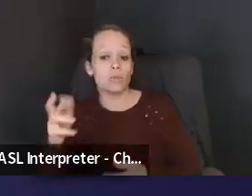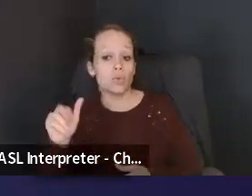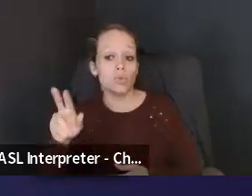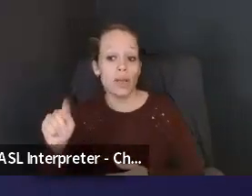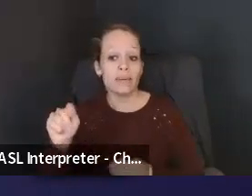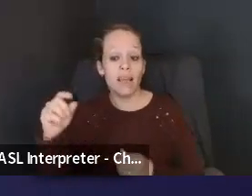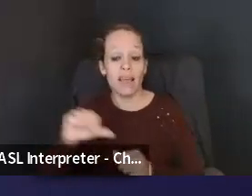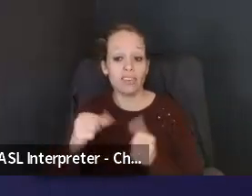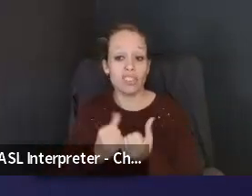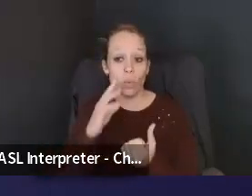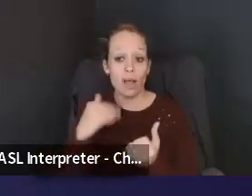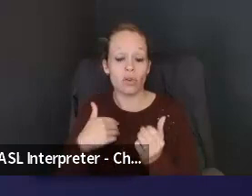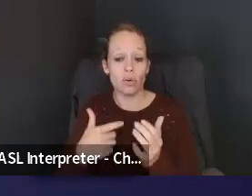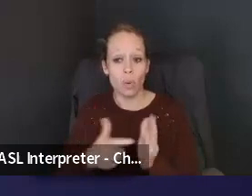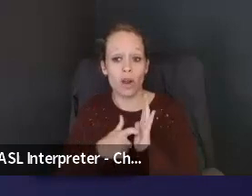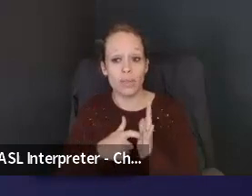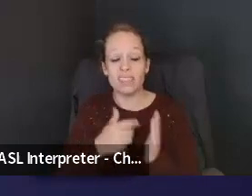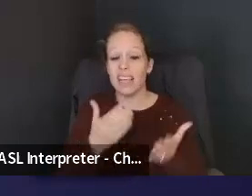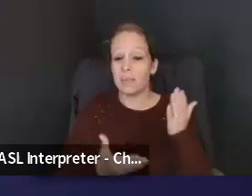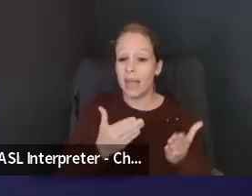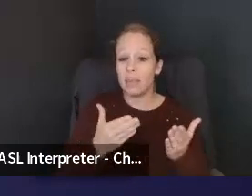that. They may or may not allow you to carry over and you want to find that out. But,